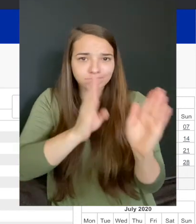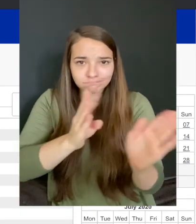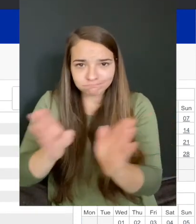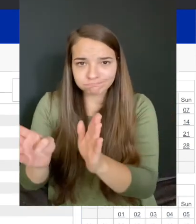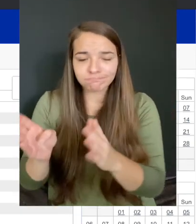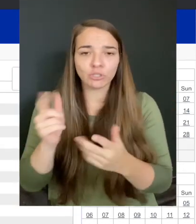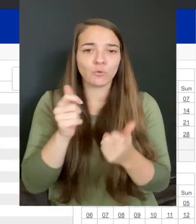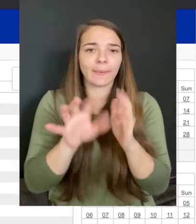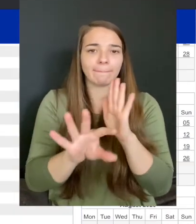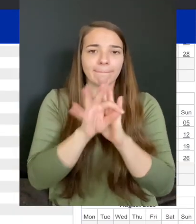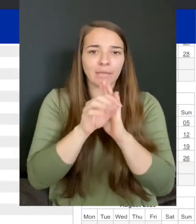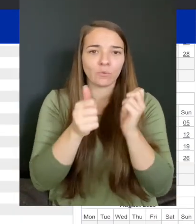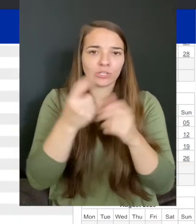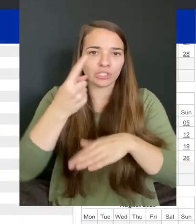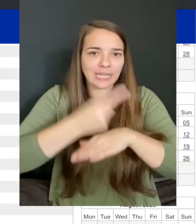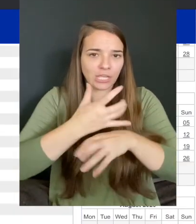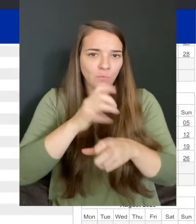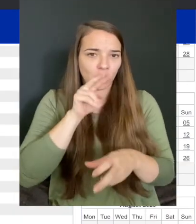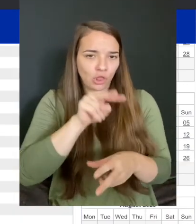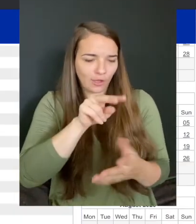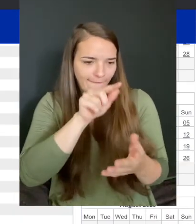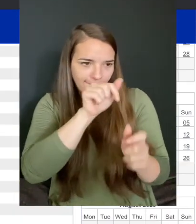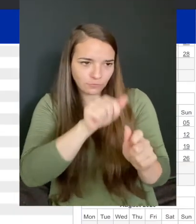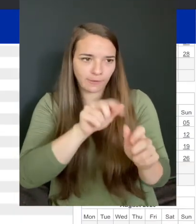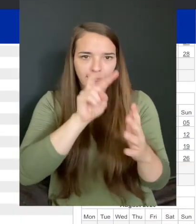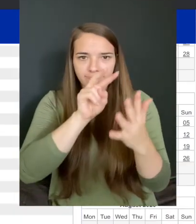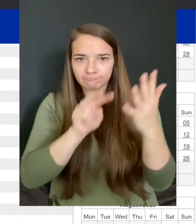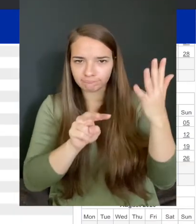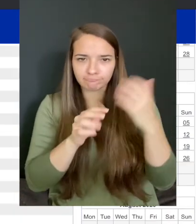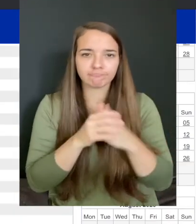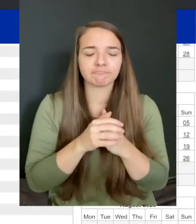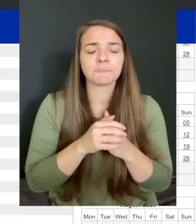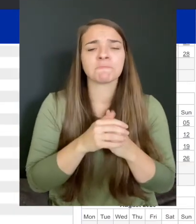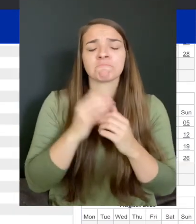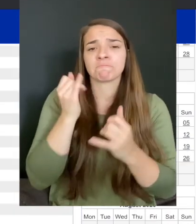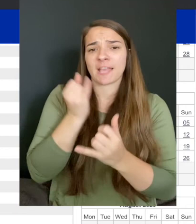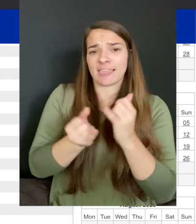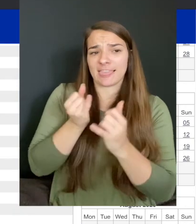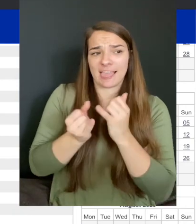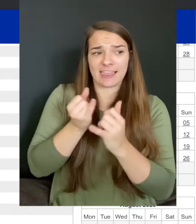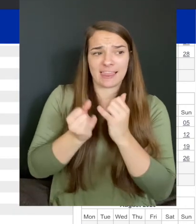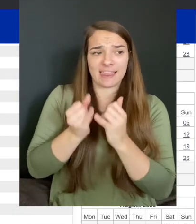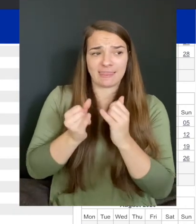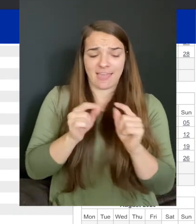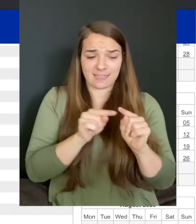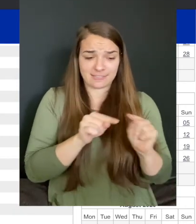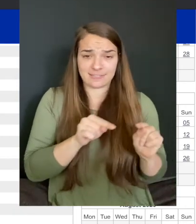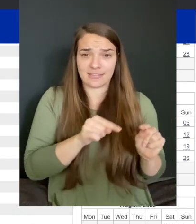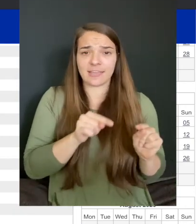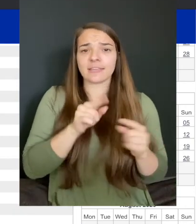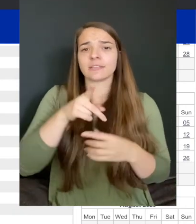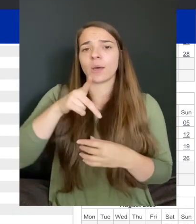day you would like to look at... The last tab over here is your profile tab, and it